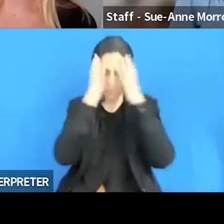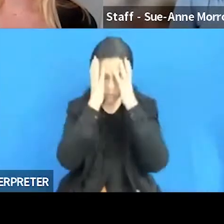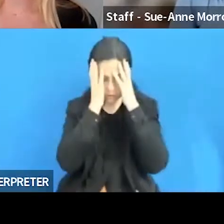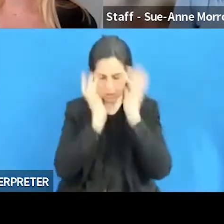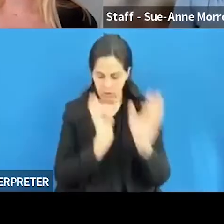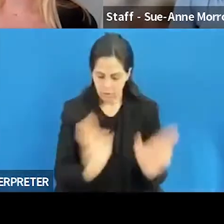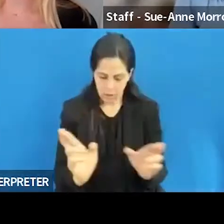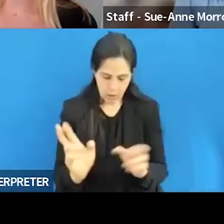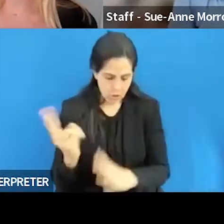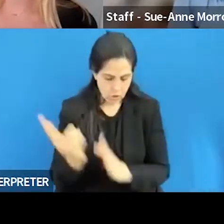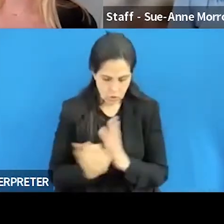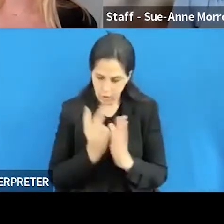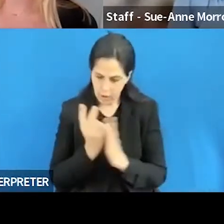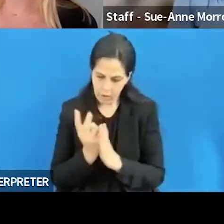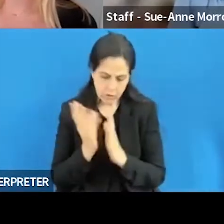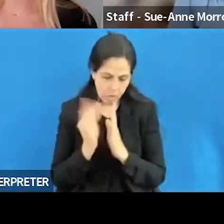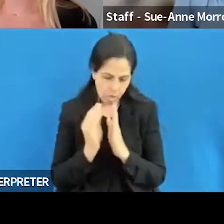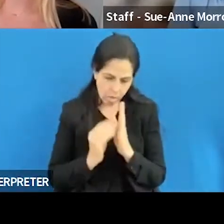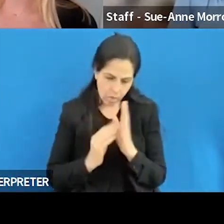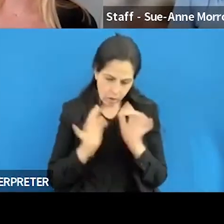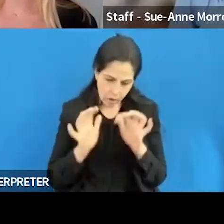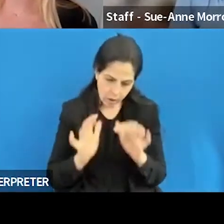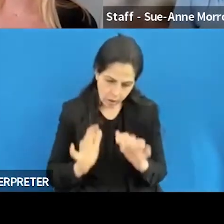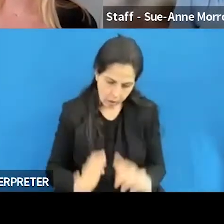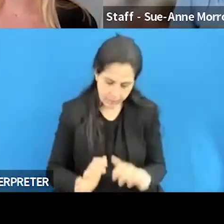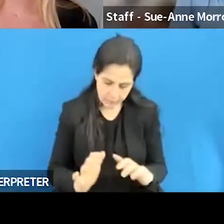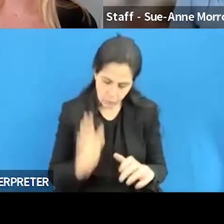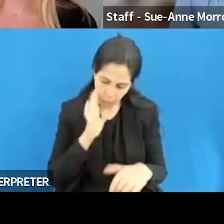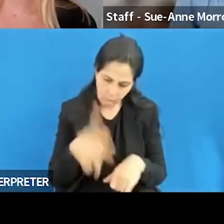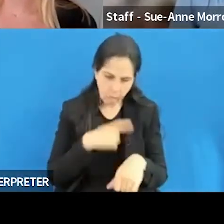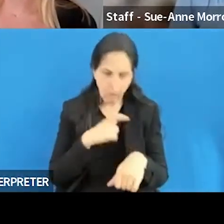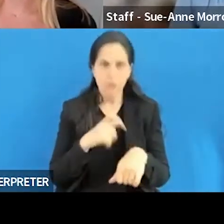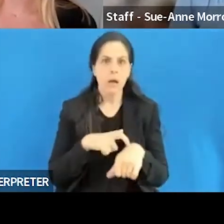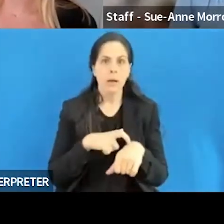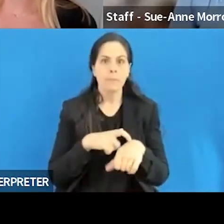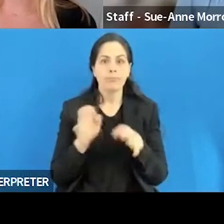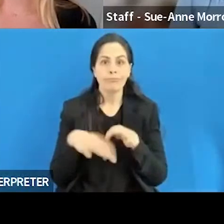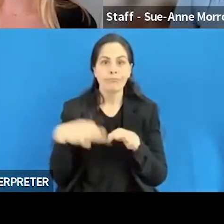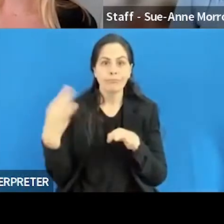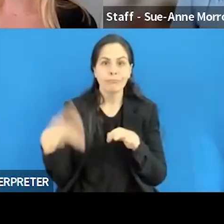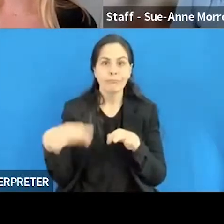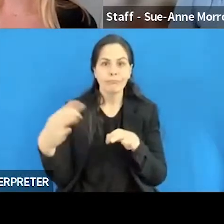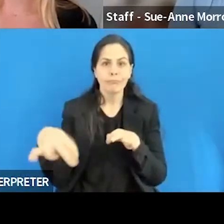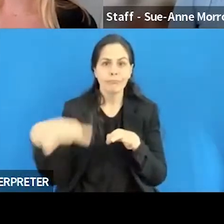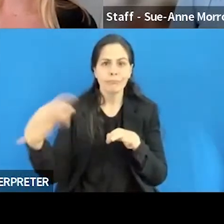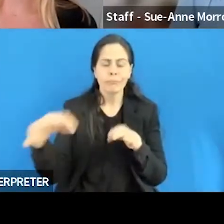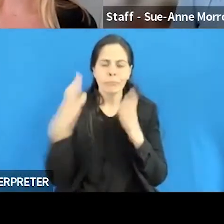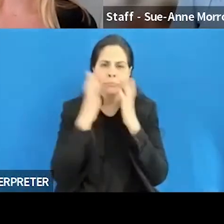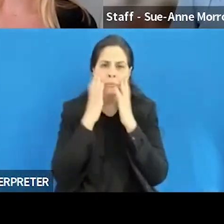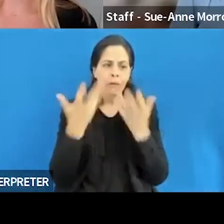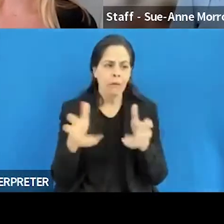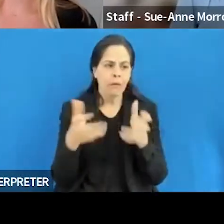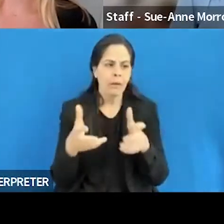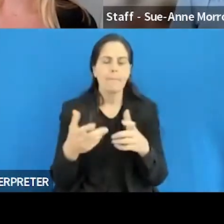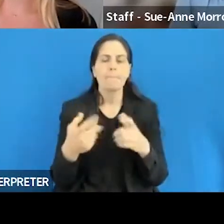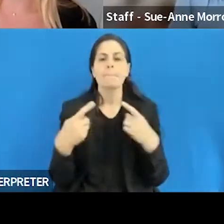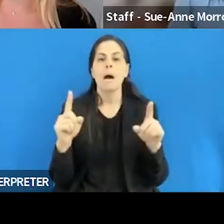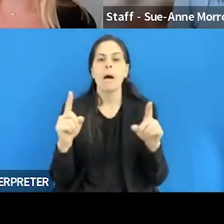"This is gonna take a long time." And so I finally sat, I'd been putting it off and I finally sat down and did it and it took me 15 minutes.